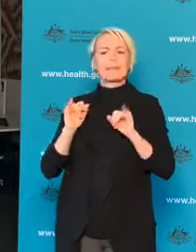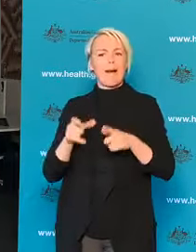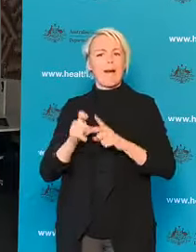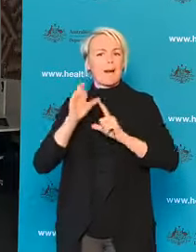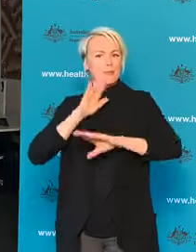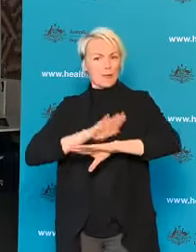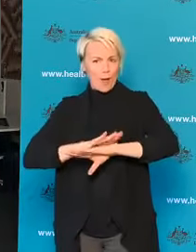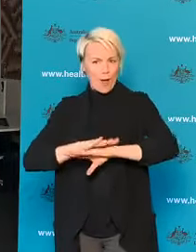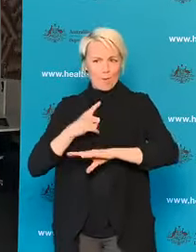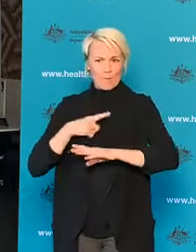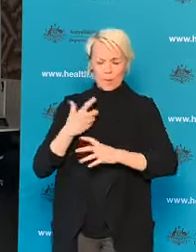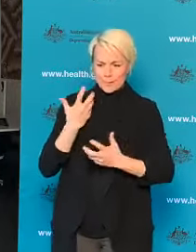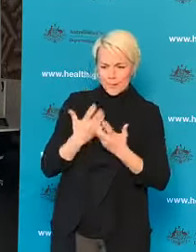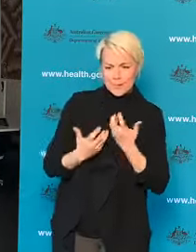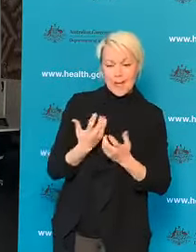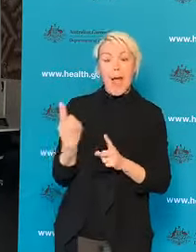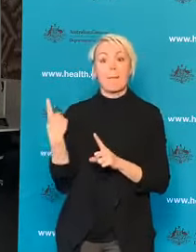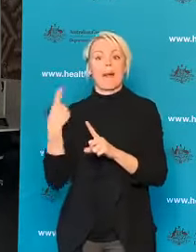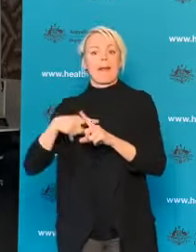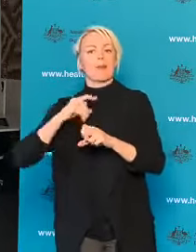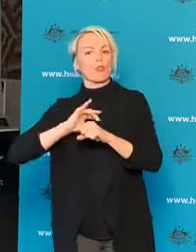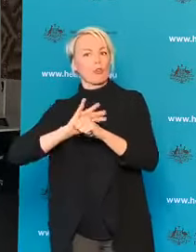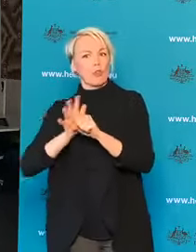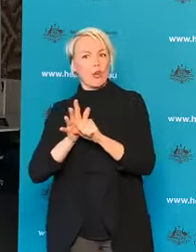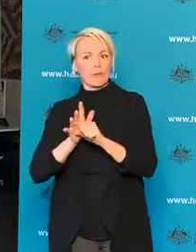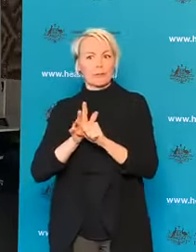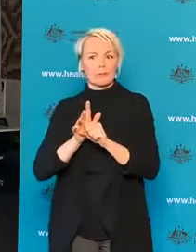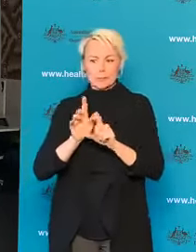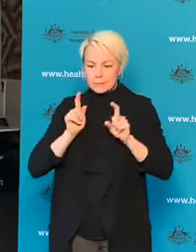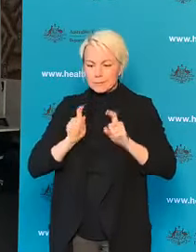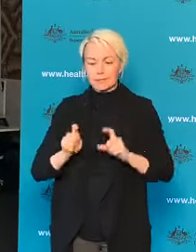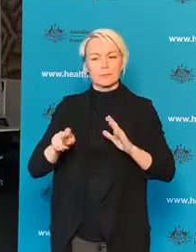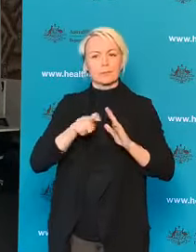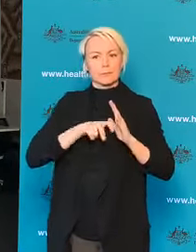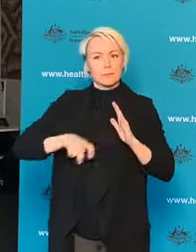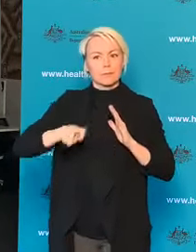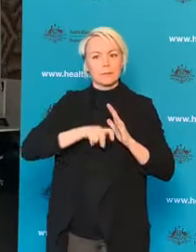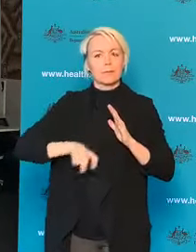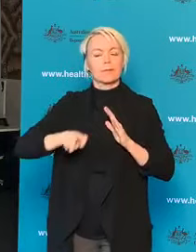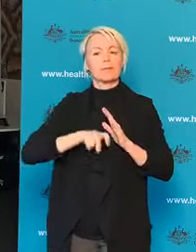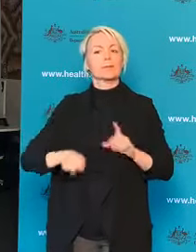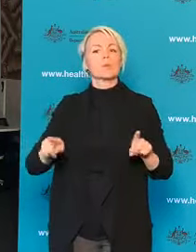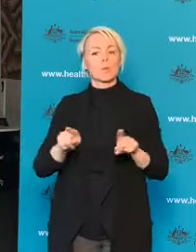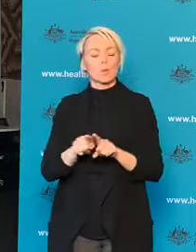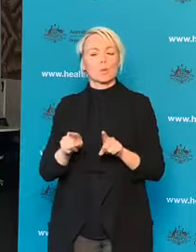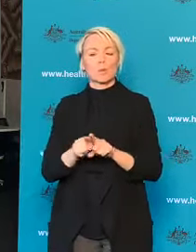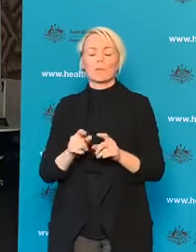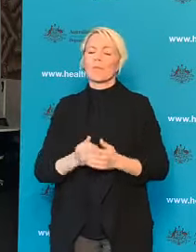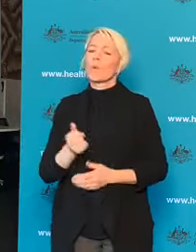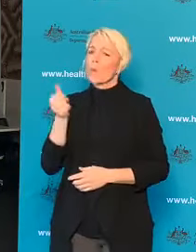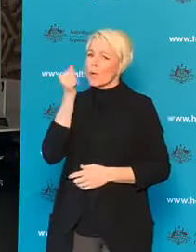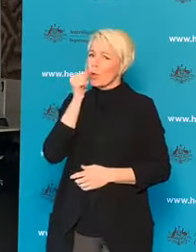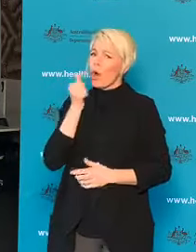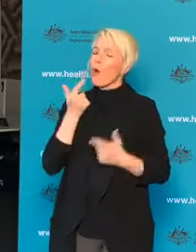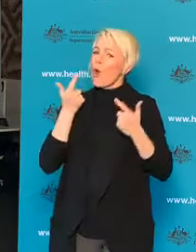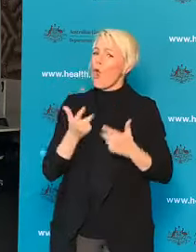We are aware that year 11 and 12 students are under a lot of stress particularly in victoria and particularly now